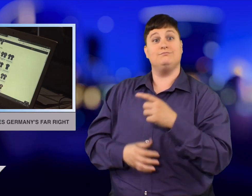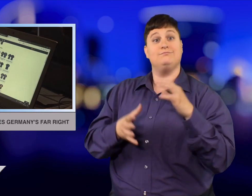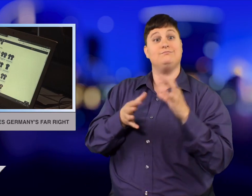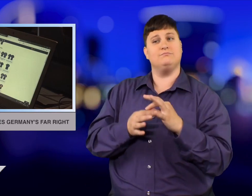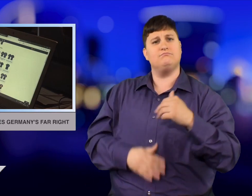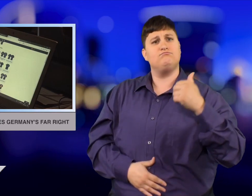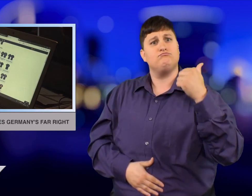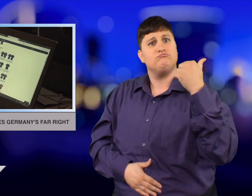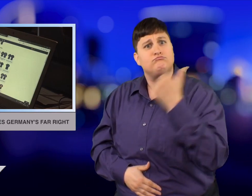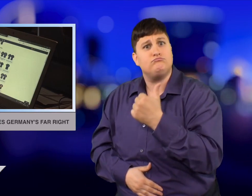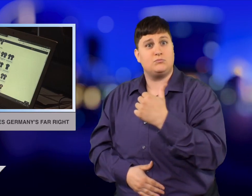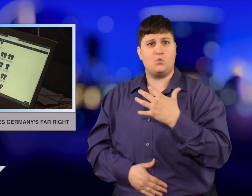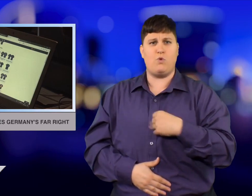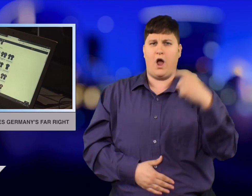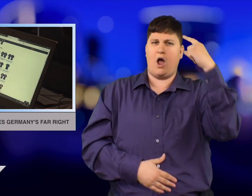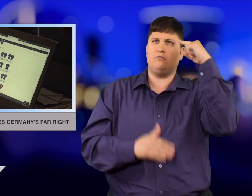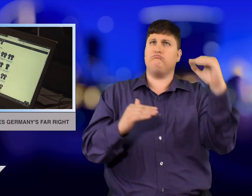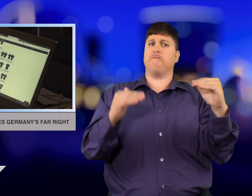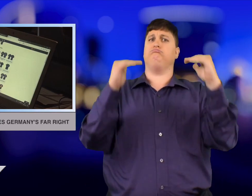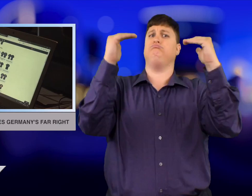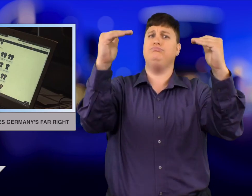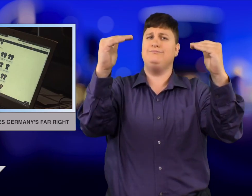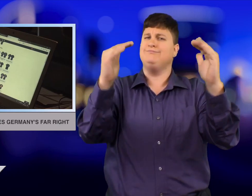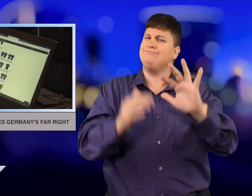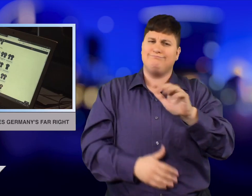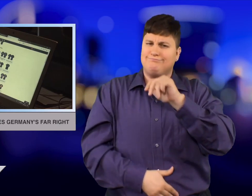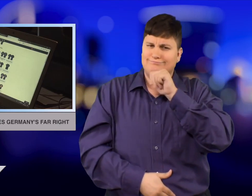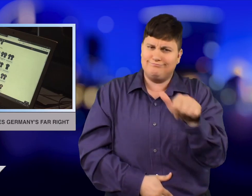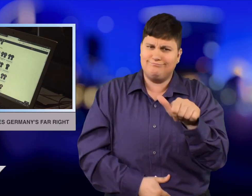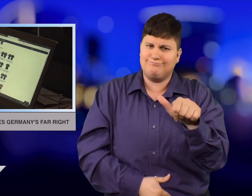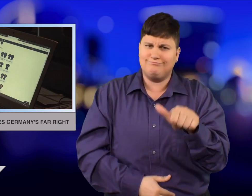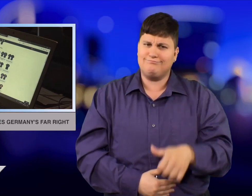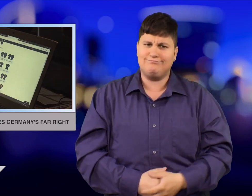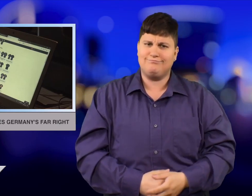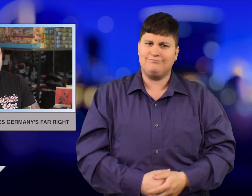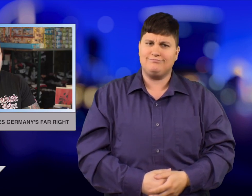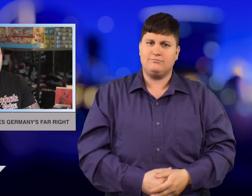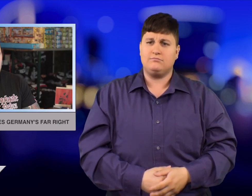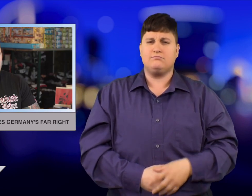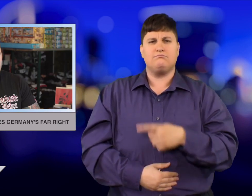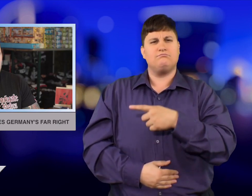Frenck says he's not a white supremacist.